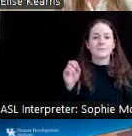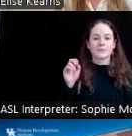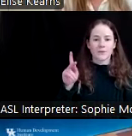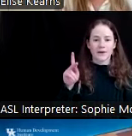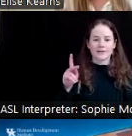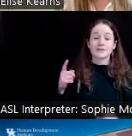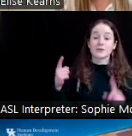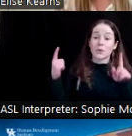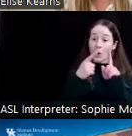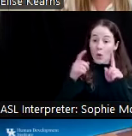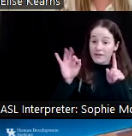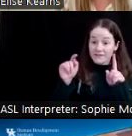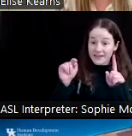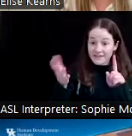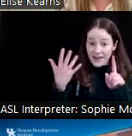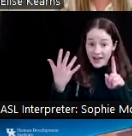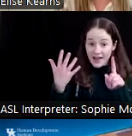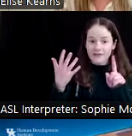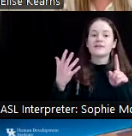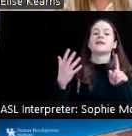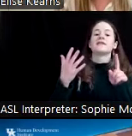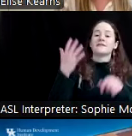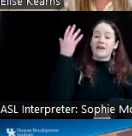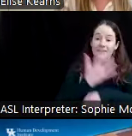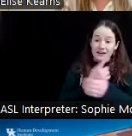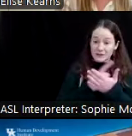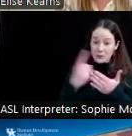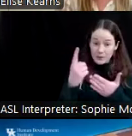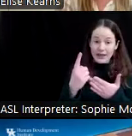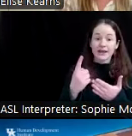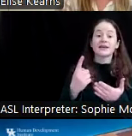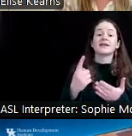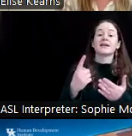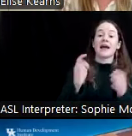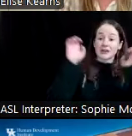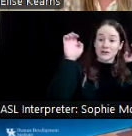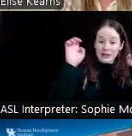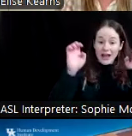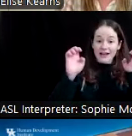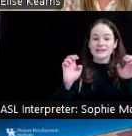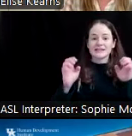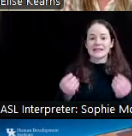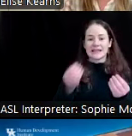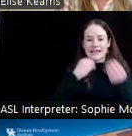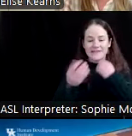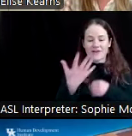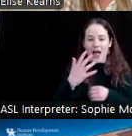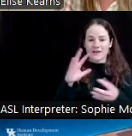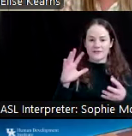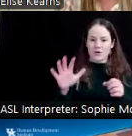exercise five days a week. Eat five total fruits and vegetables today. Drink five b water bottles per day. So I think